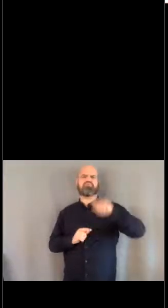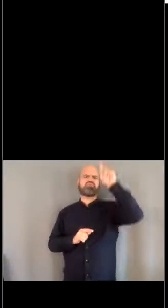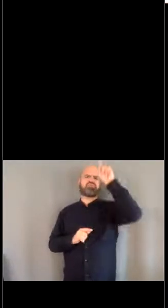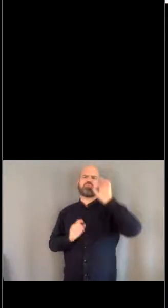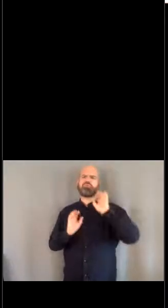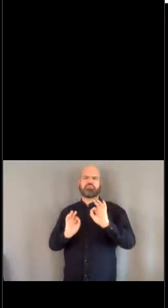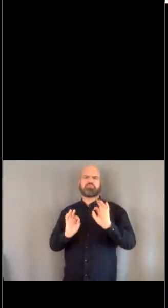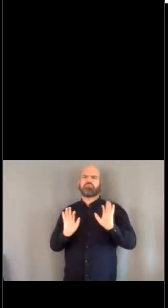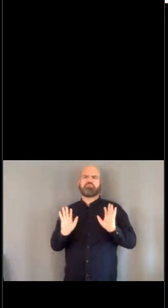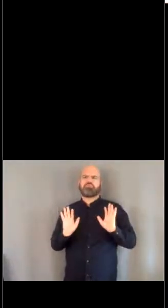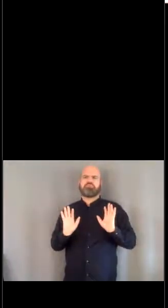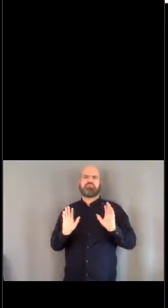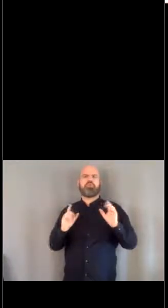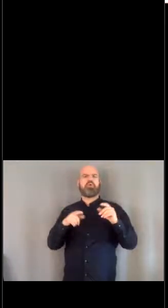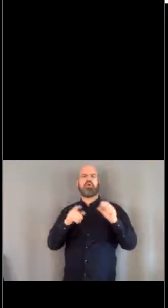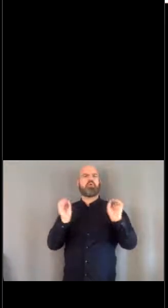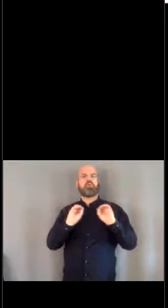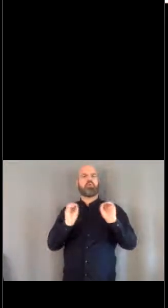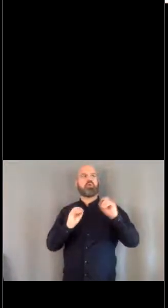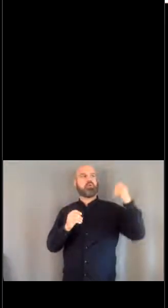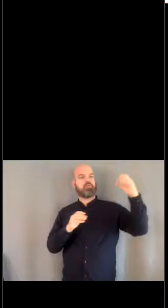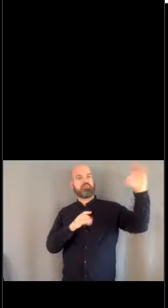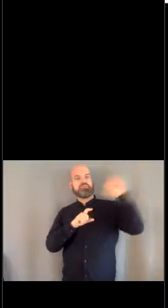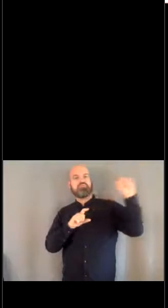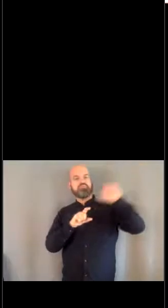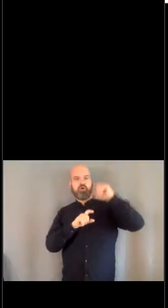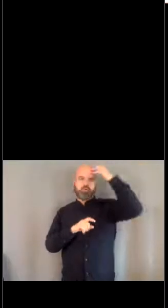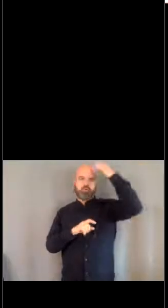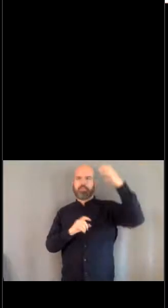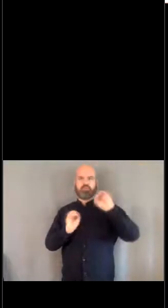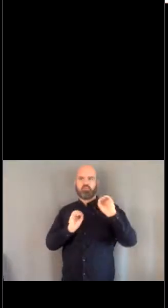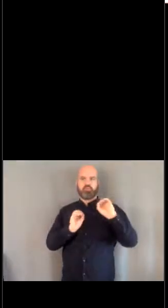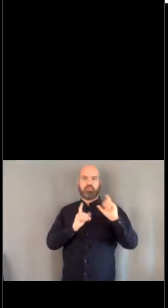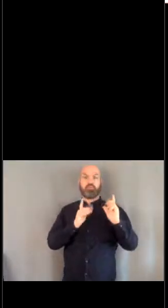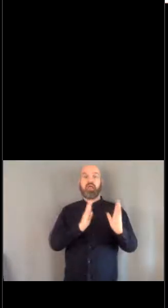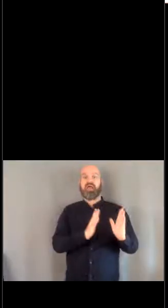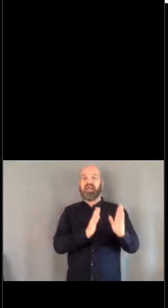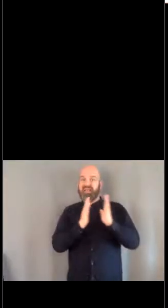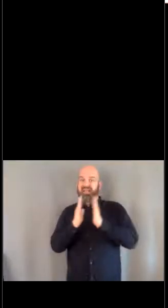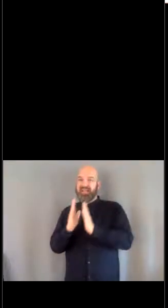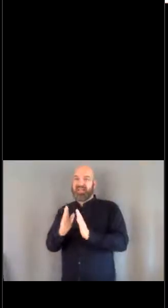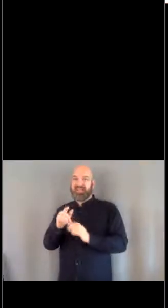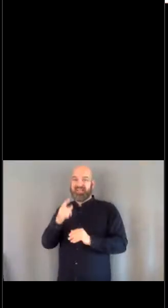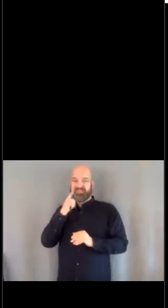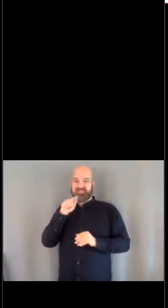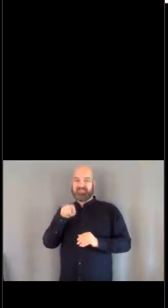and if the household with the person with a disability has same level of income, all the way up there,